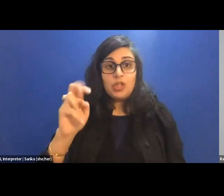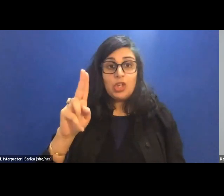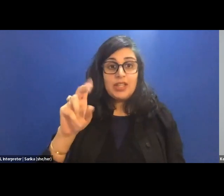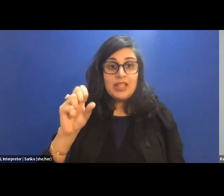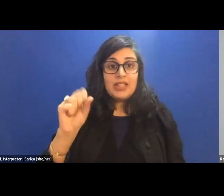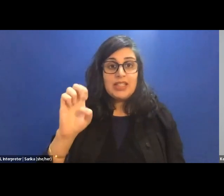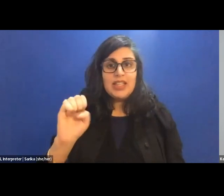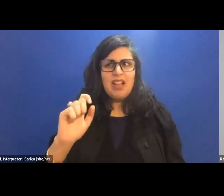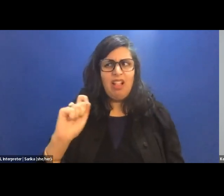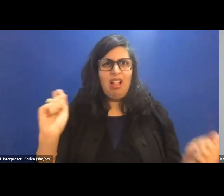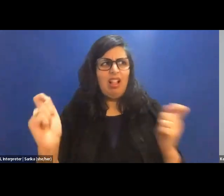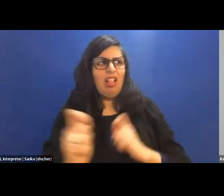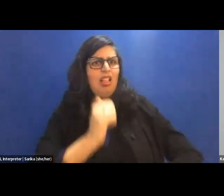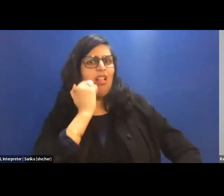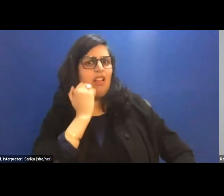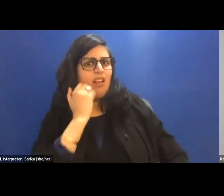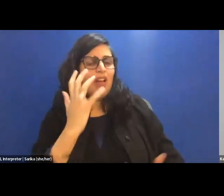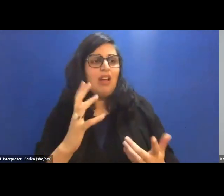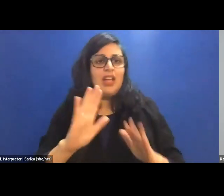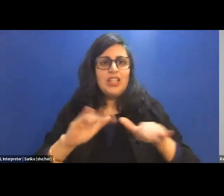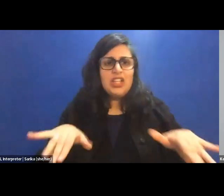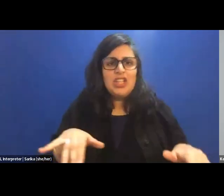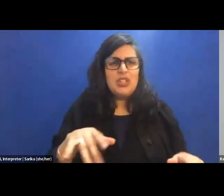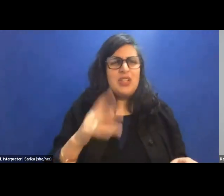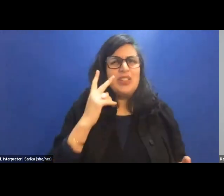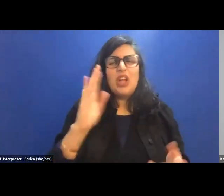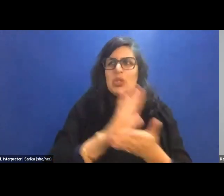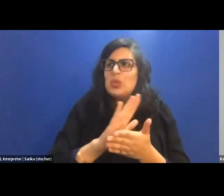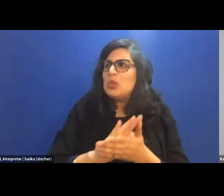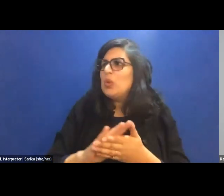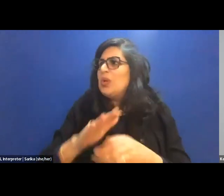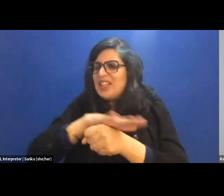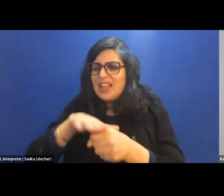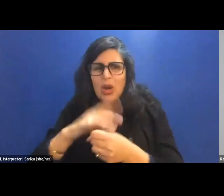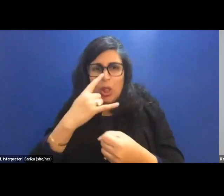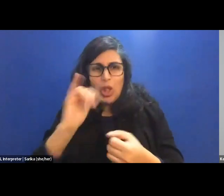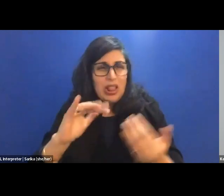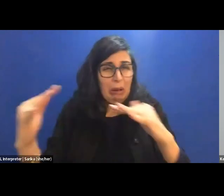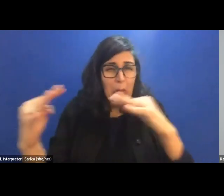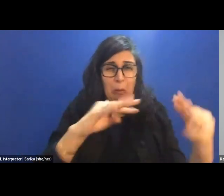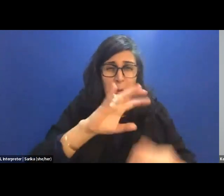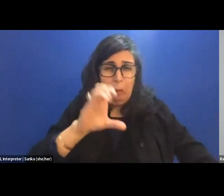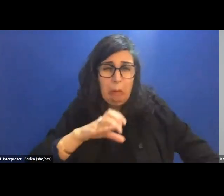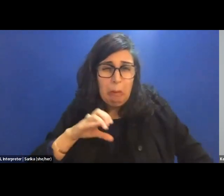saturating our park grounds. People with uteruses saw change in